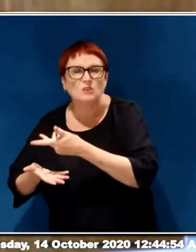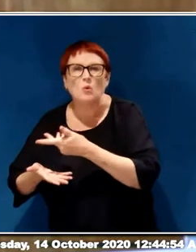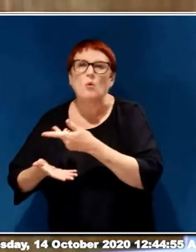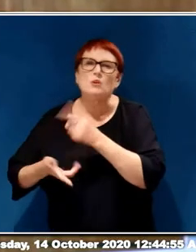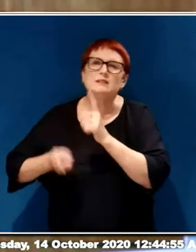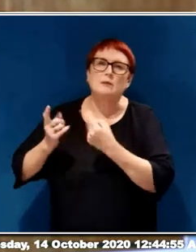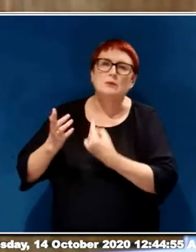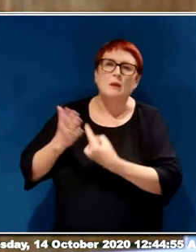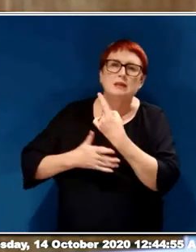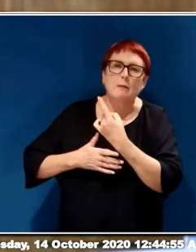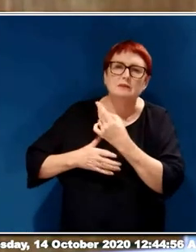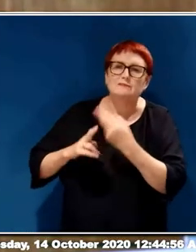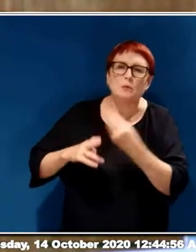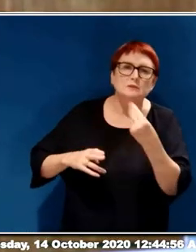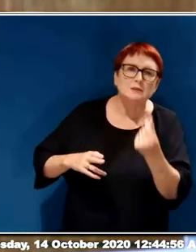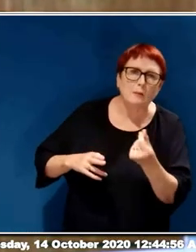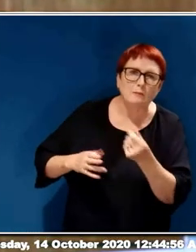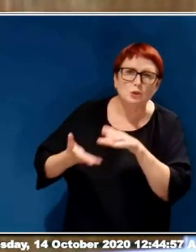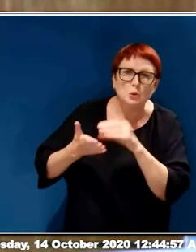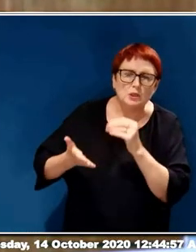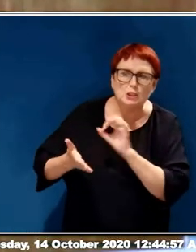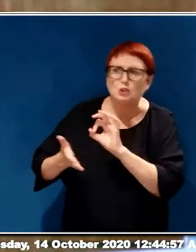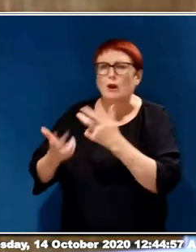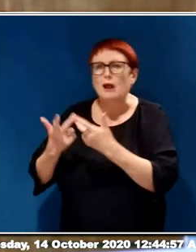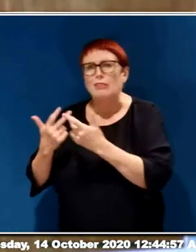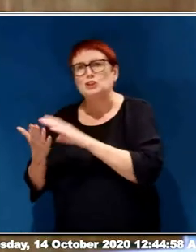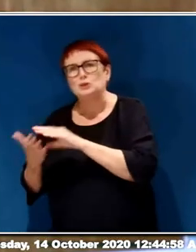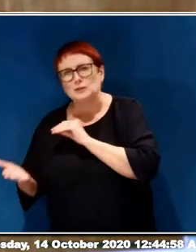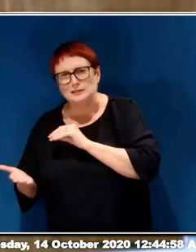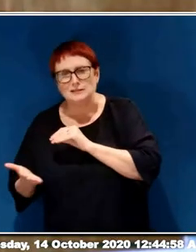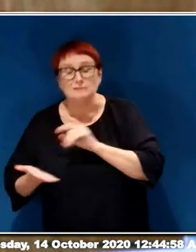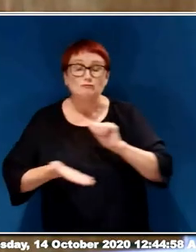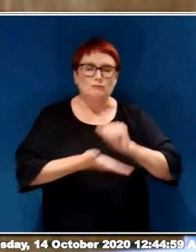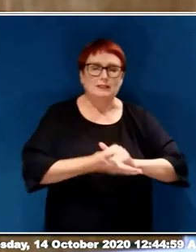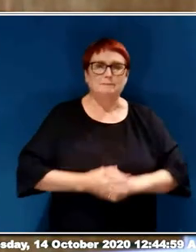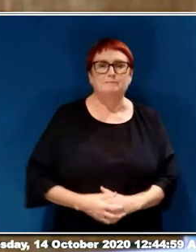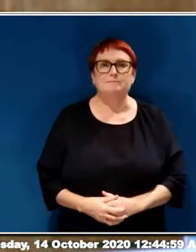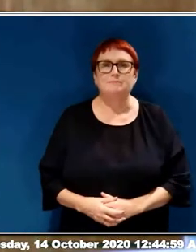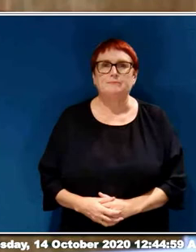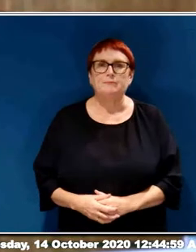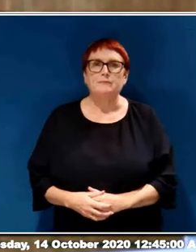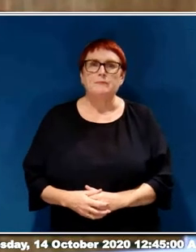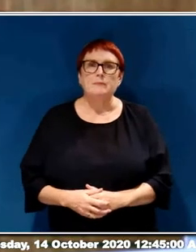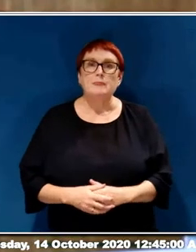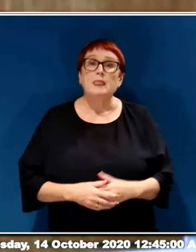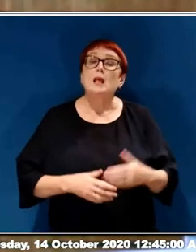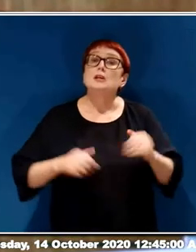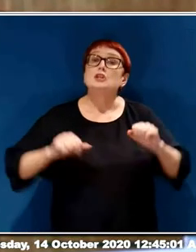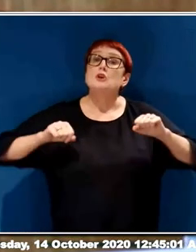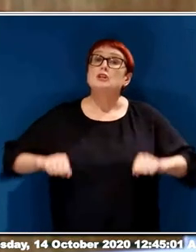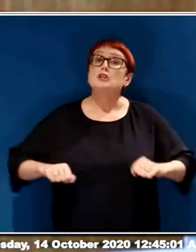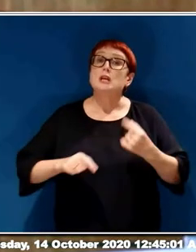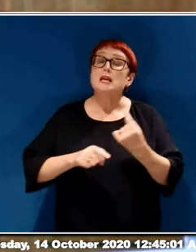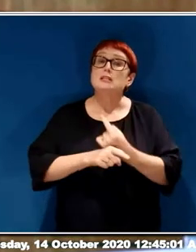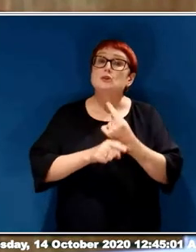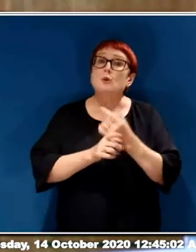So that is a problem of proper application and enforcement of the Standards that this Commission might need to address?